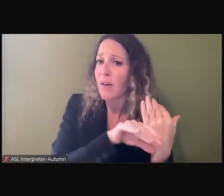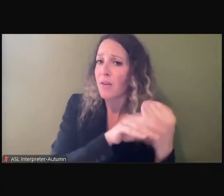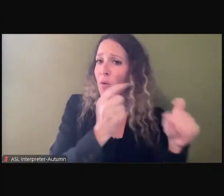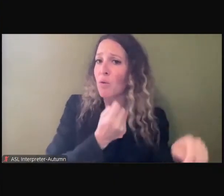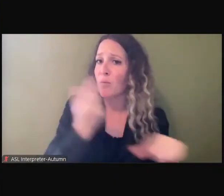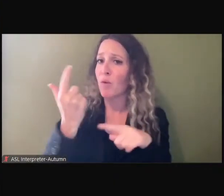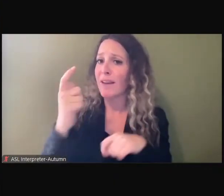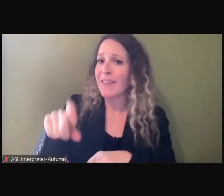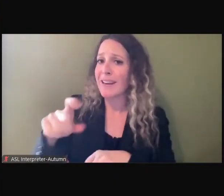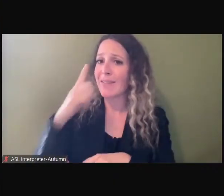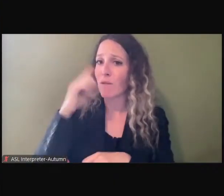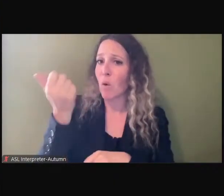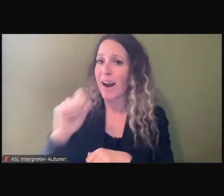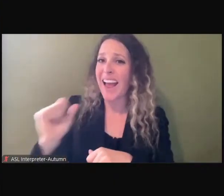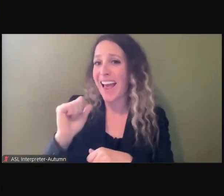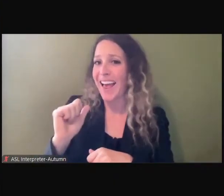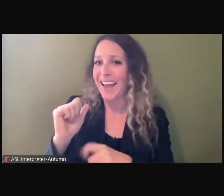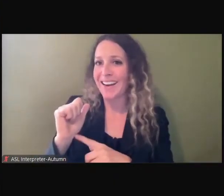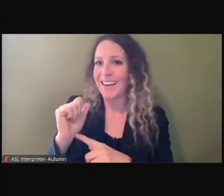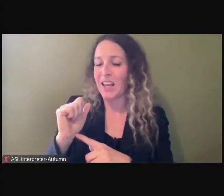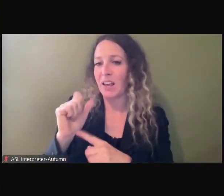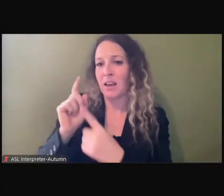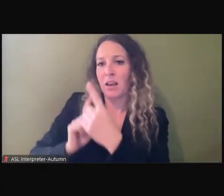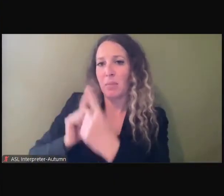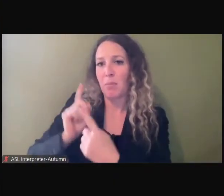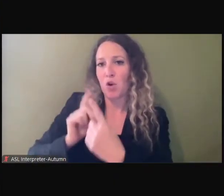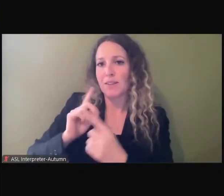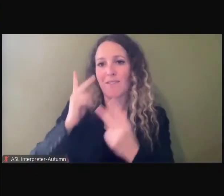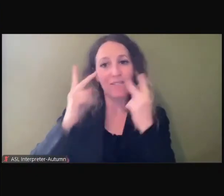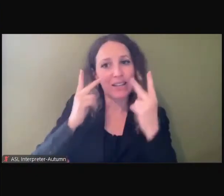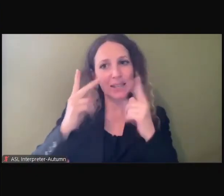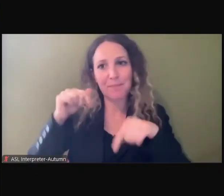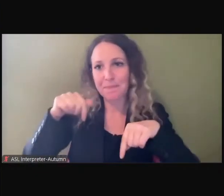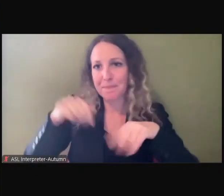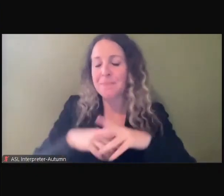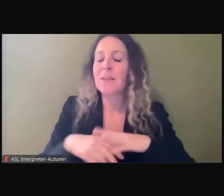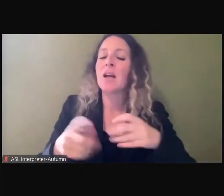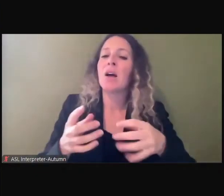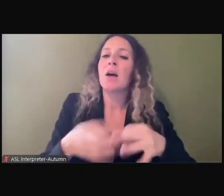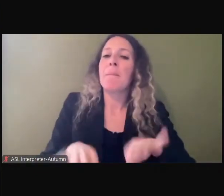the need for any initial in-person visit. This is particularly important for patients